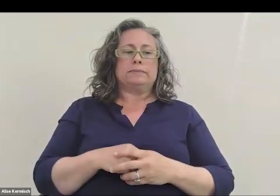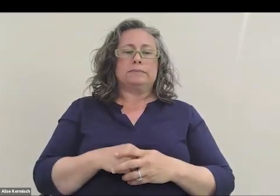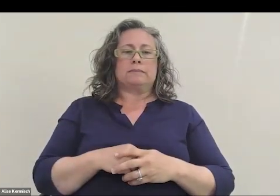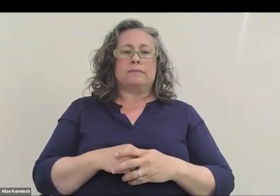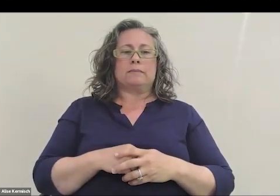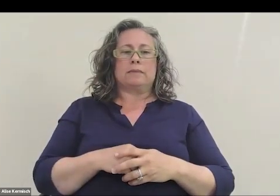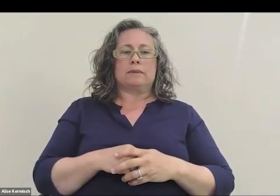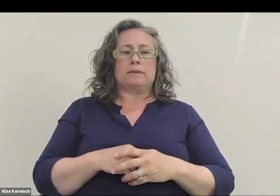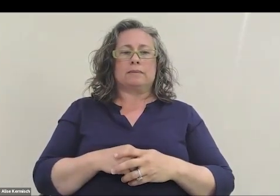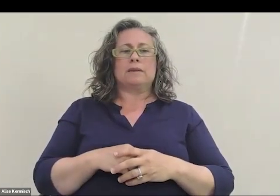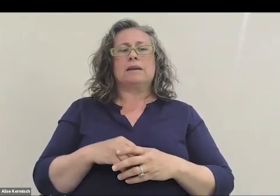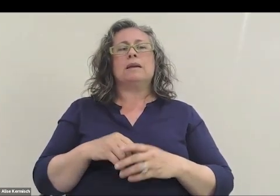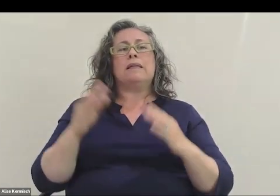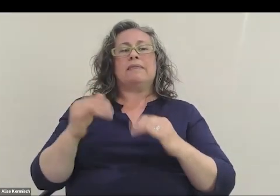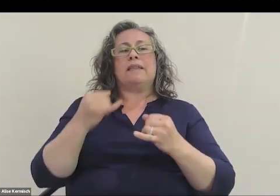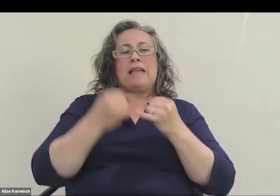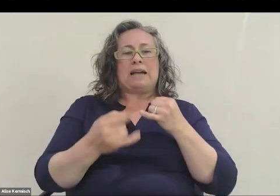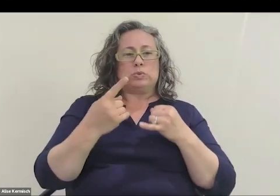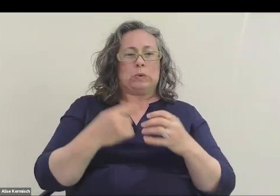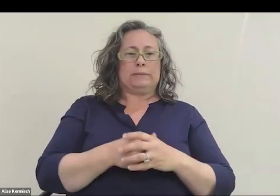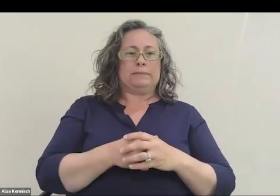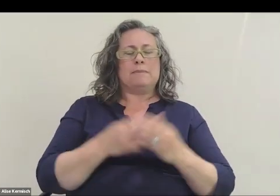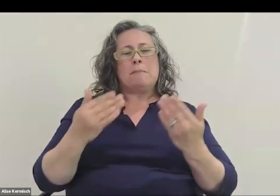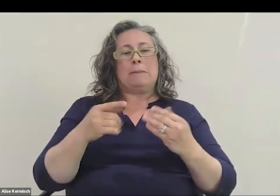That's shameful sinners. Then the last one, and this one you may be more familiar with.